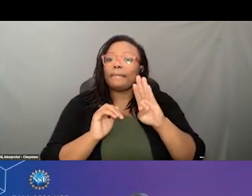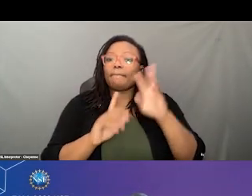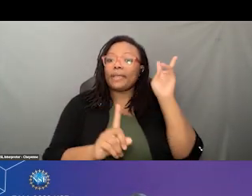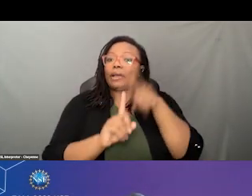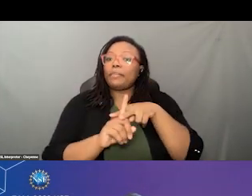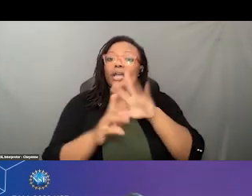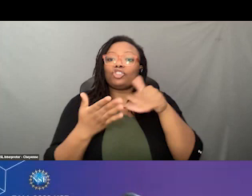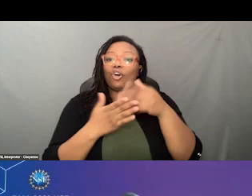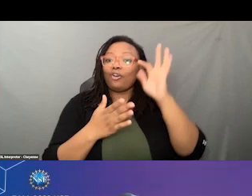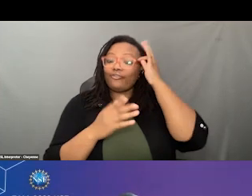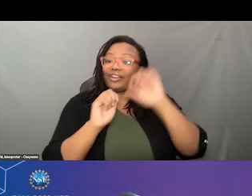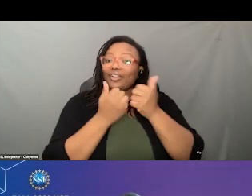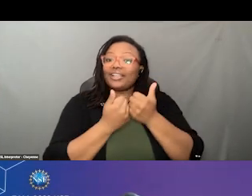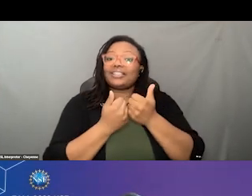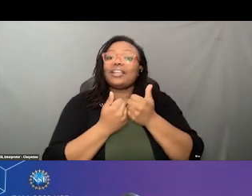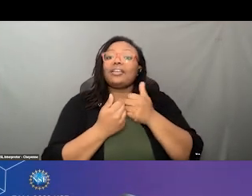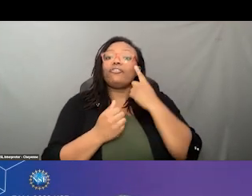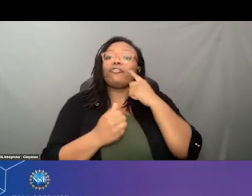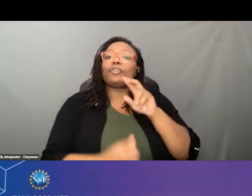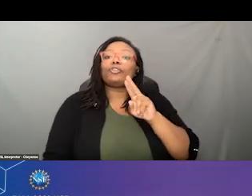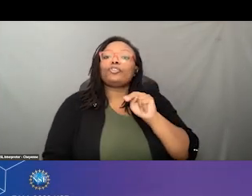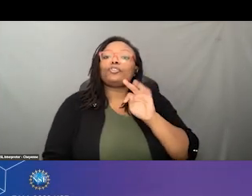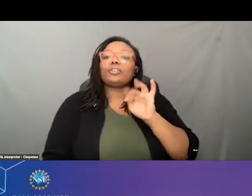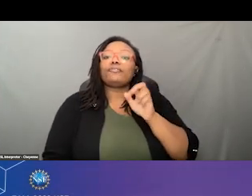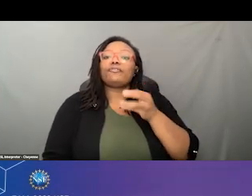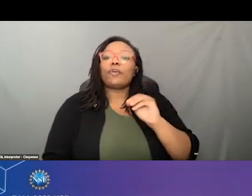on all federal agencies via the Uniform Guidance.